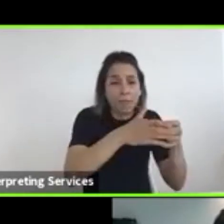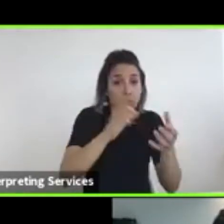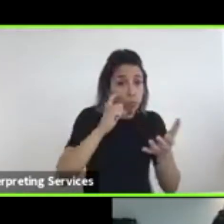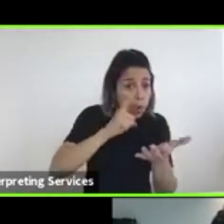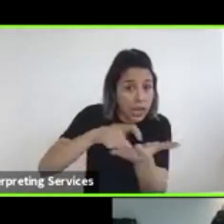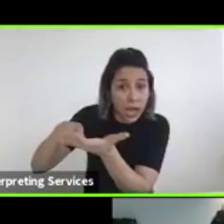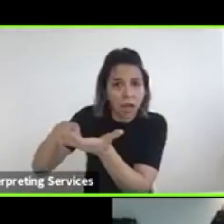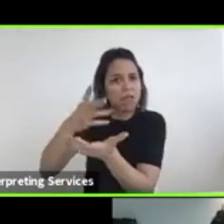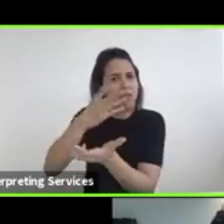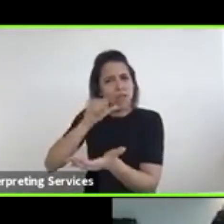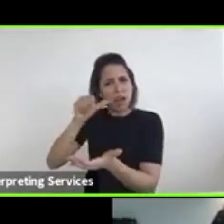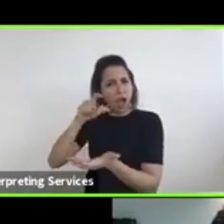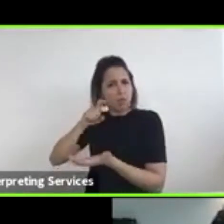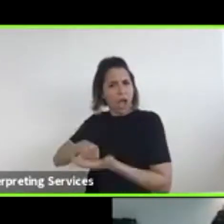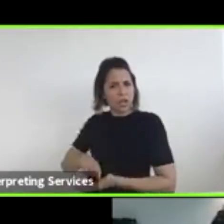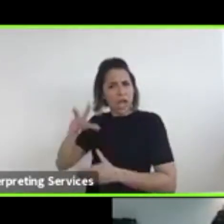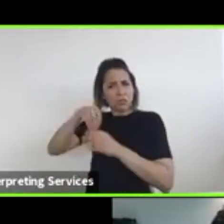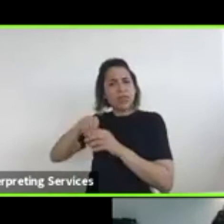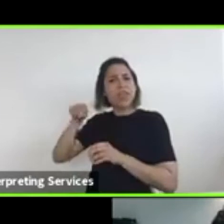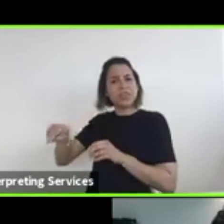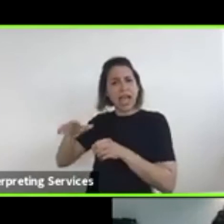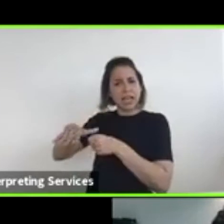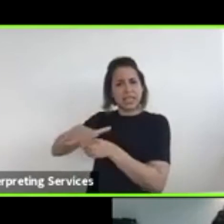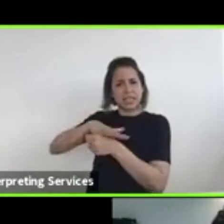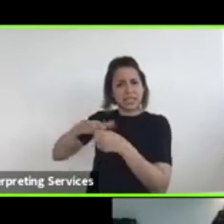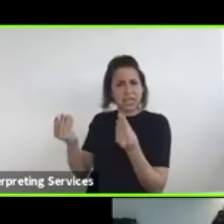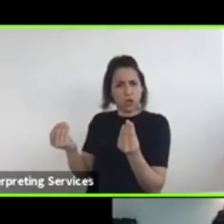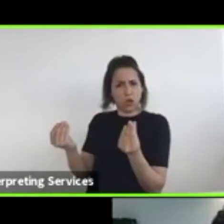WITHIN THAT TERRITORY, THAT ARE PRESENT TODAY. RIGHT? THEY'RE NOT, LIKE, JACKSON WAS MENTIONING,